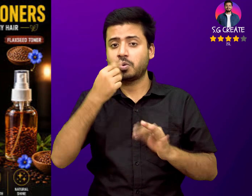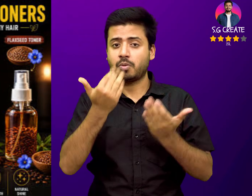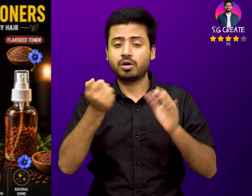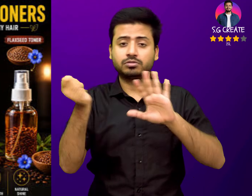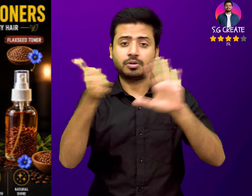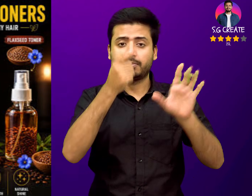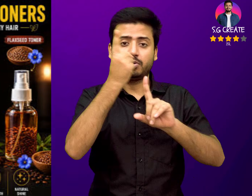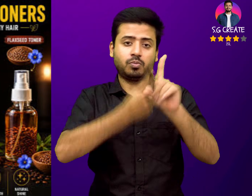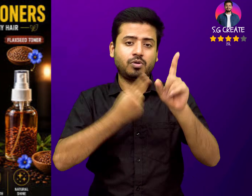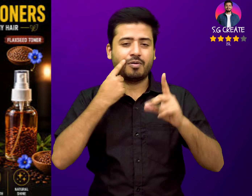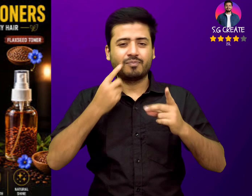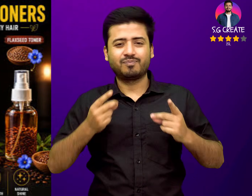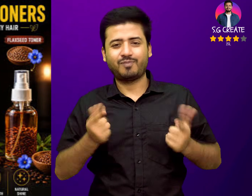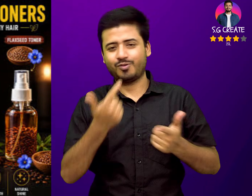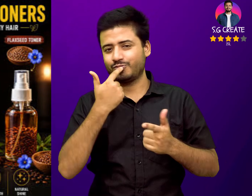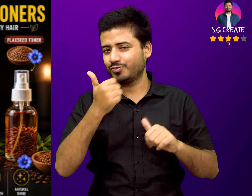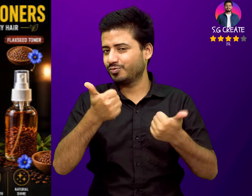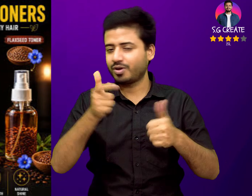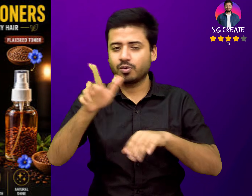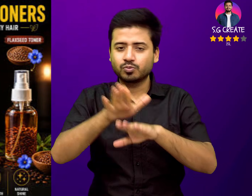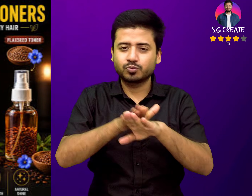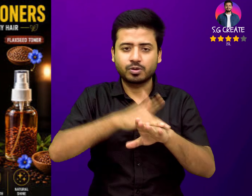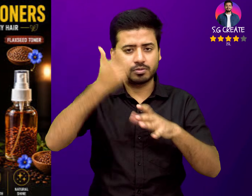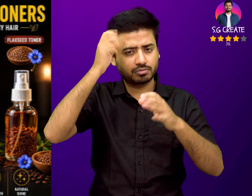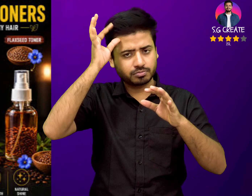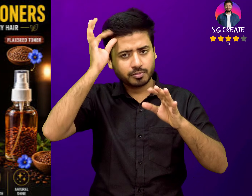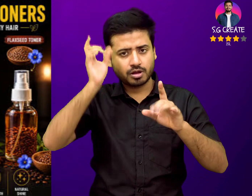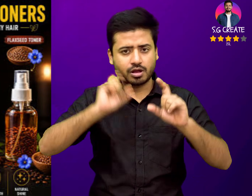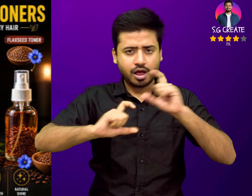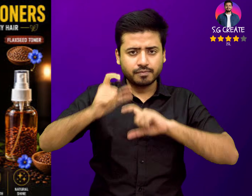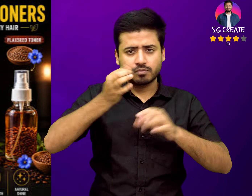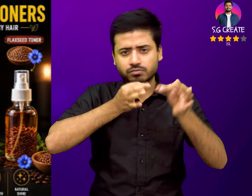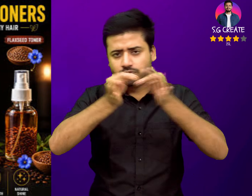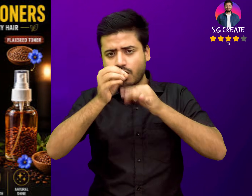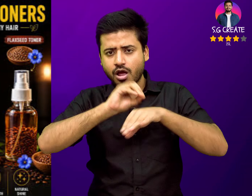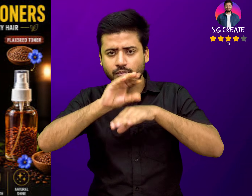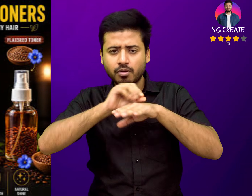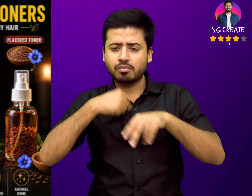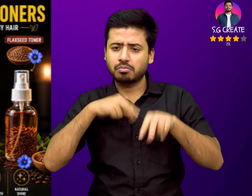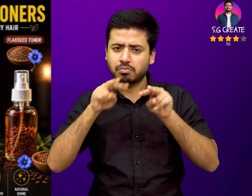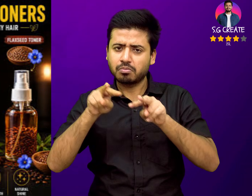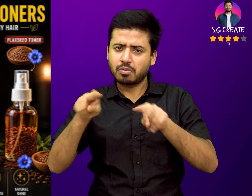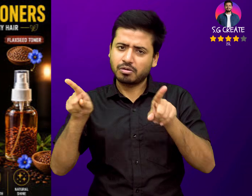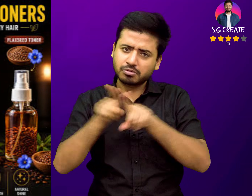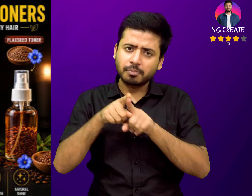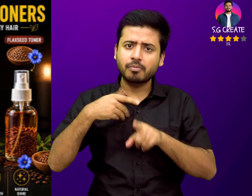massive punch of antioxidants and antimicrobial properties. Eugenol. The primary active compound